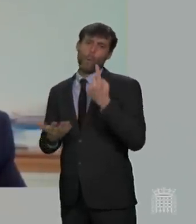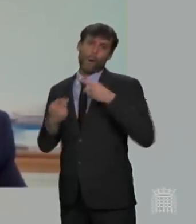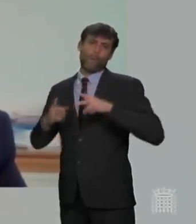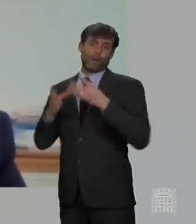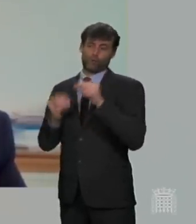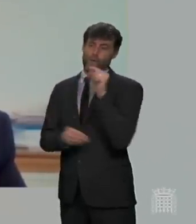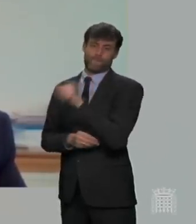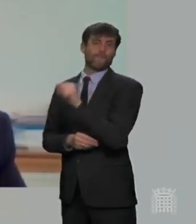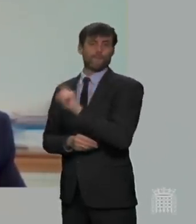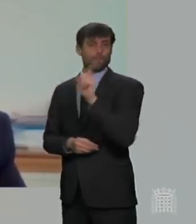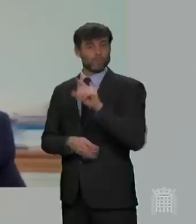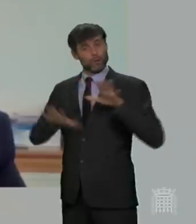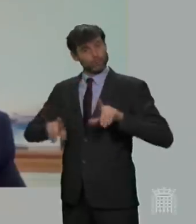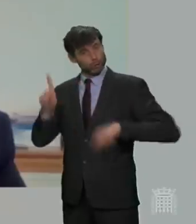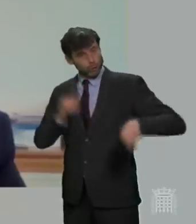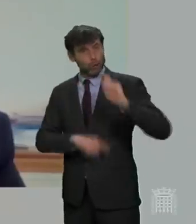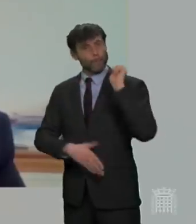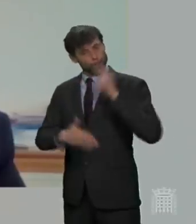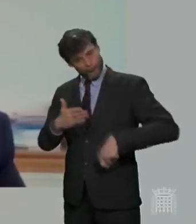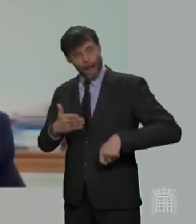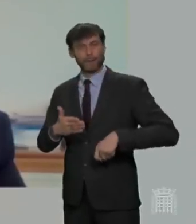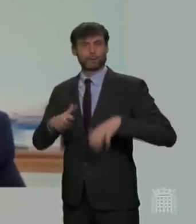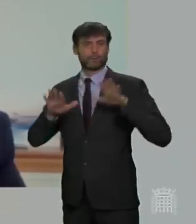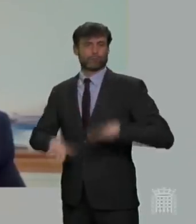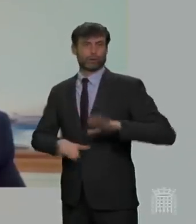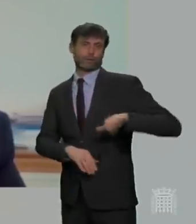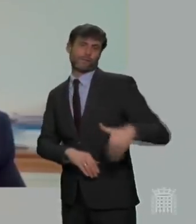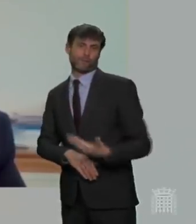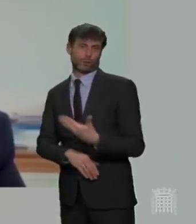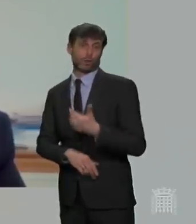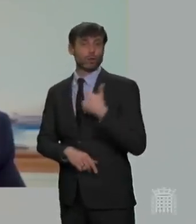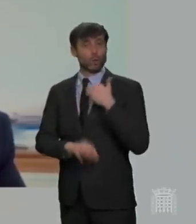As chairman of the all-party parliamentary group on fisheries, could I invite the Prime Minister